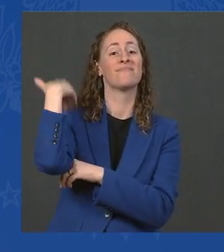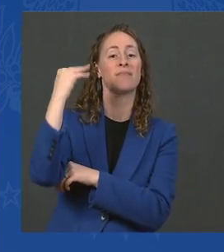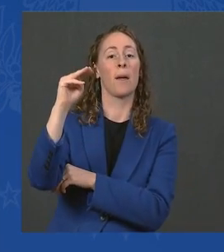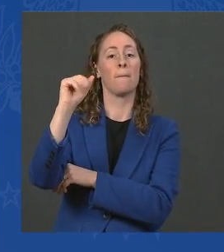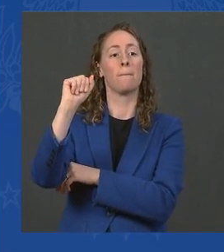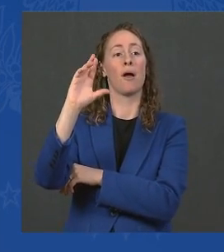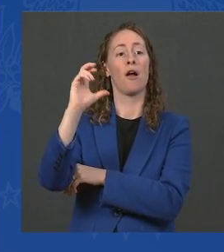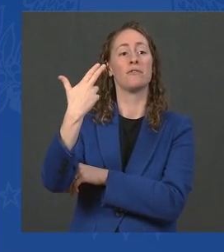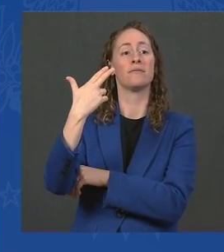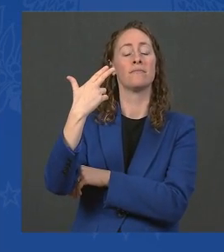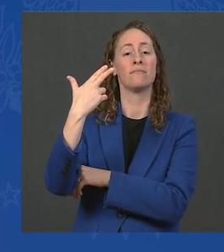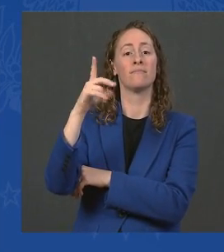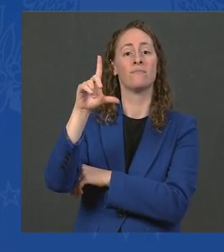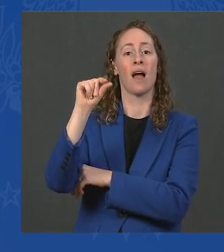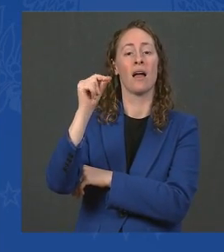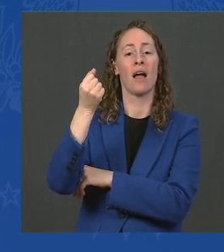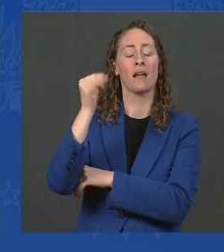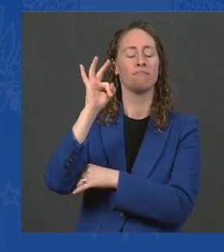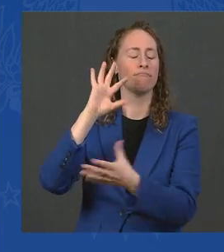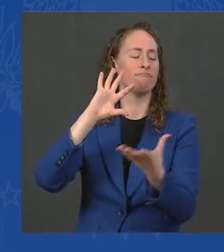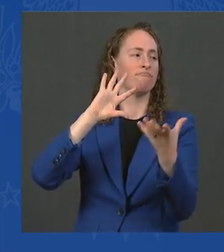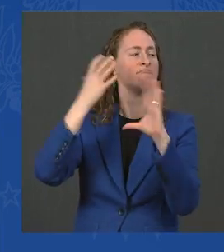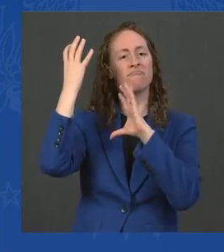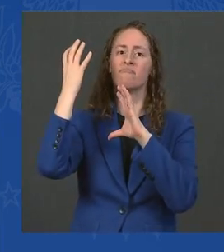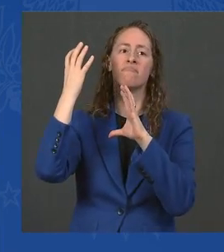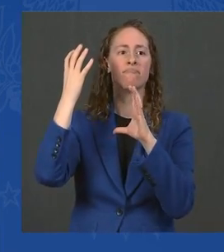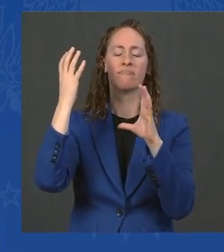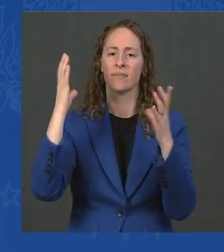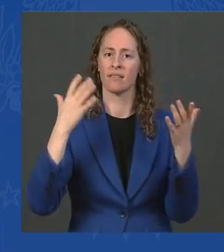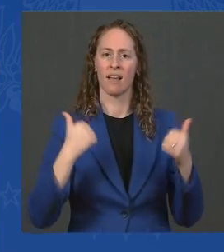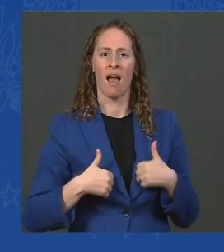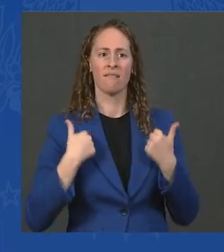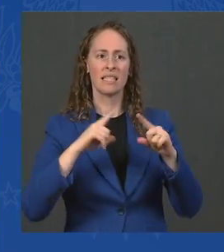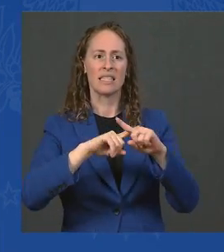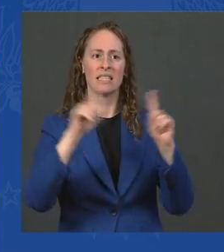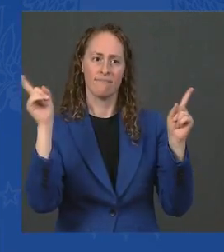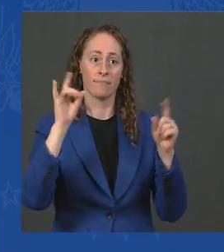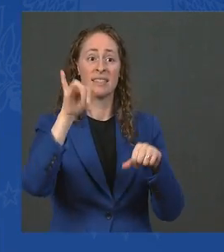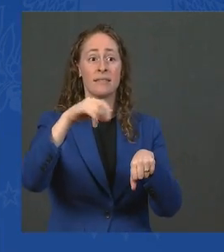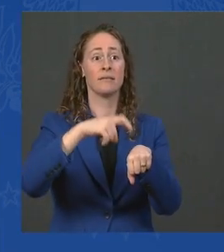I was thriving academically as a sixth grade scholar, involving athletics and afterschool activities.